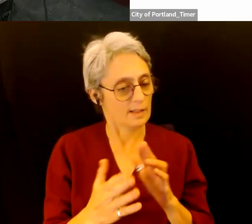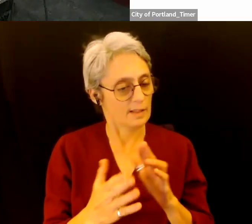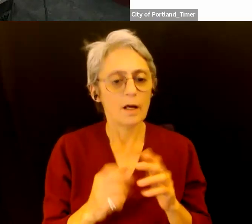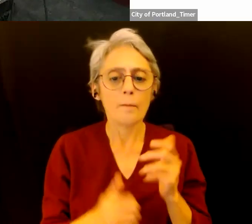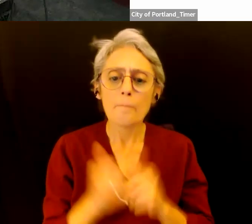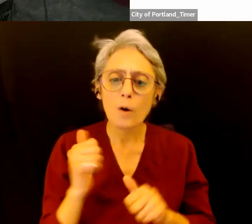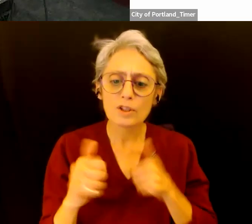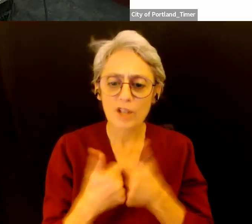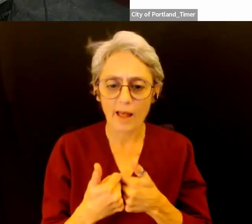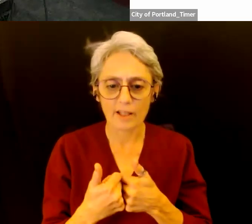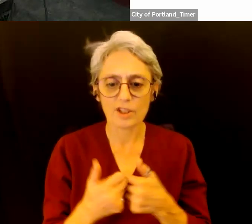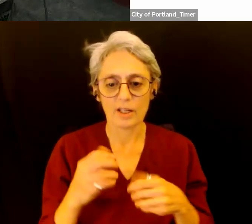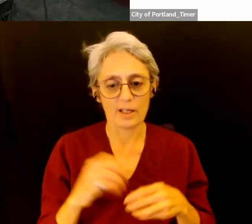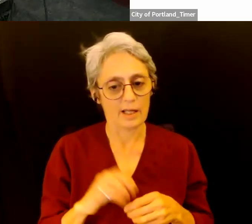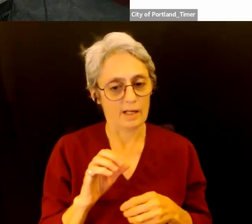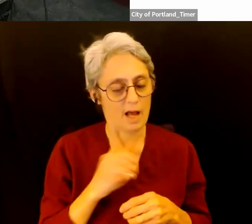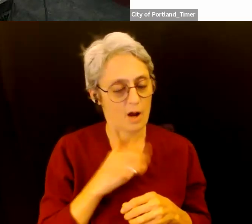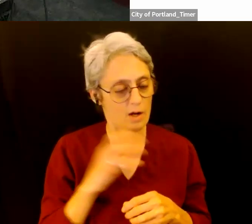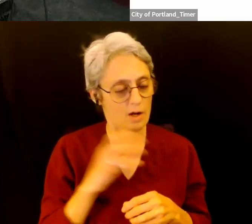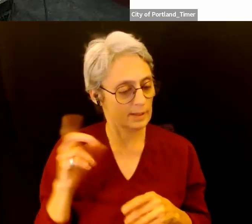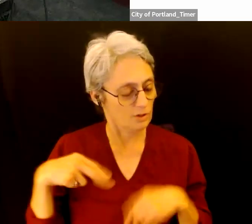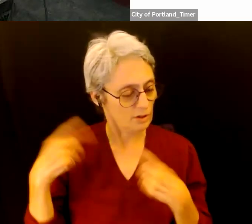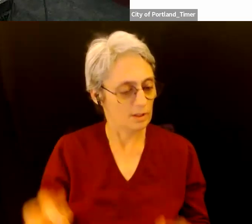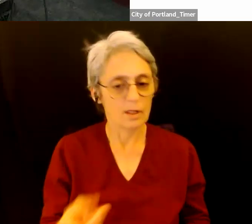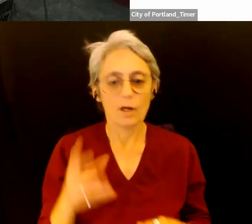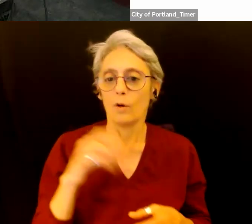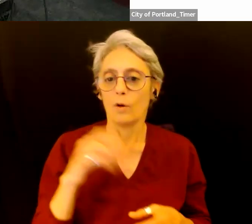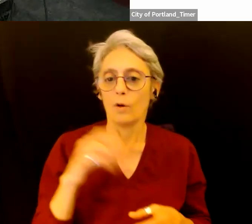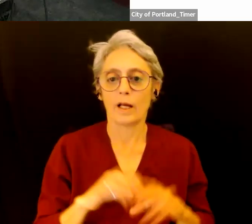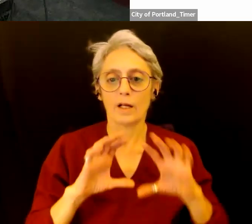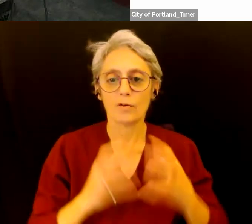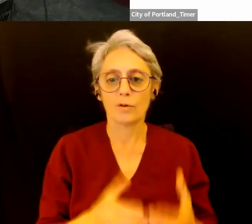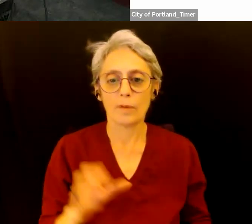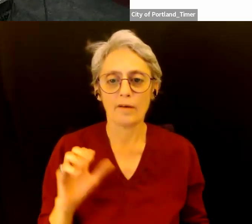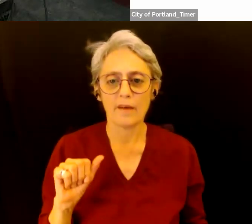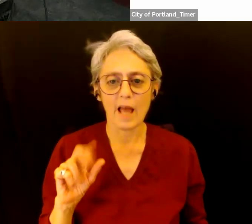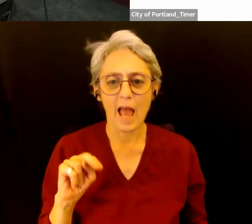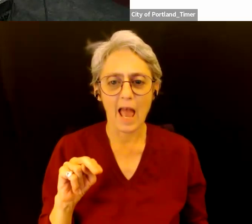We are part of a group of businesses called Ankeny Alley Association. We meet at least twice a month.